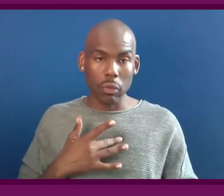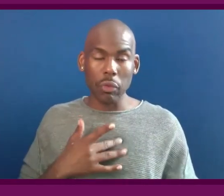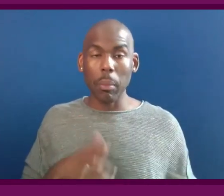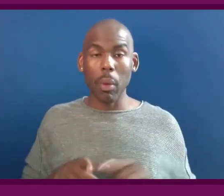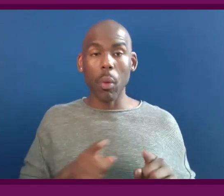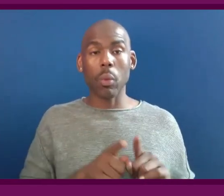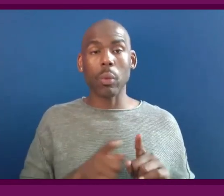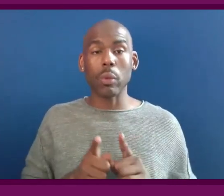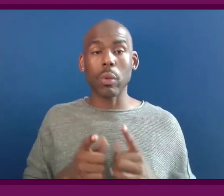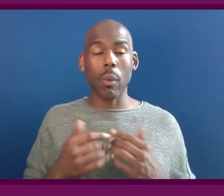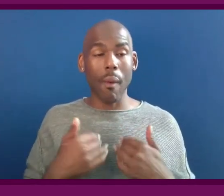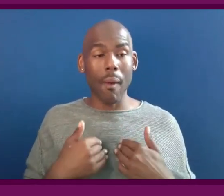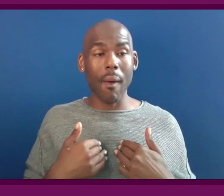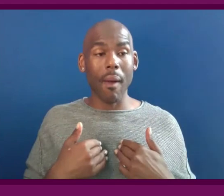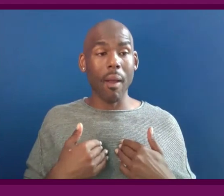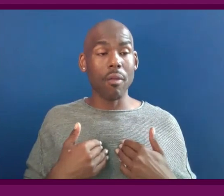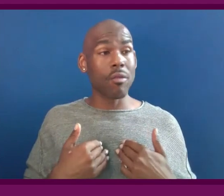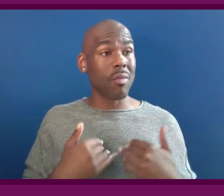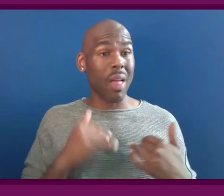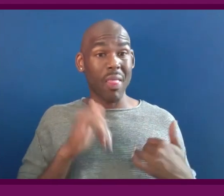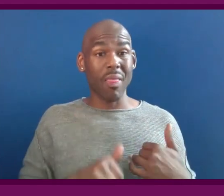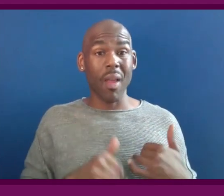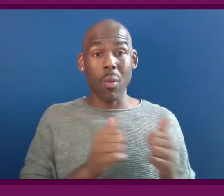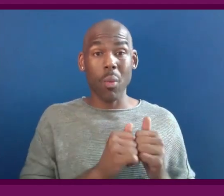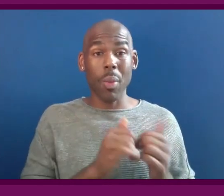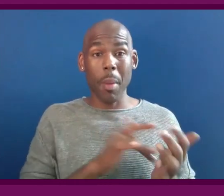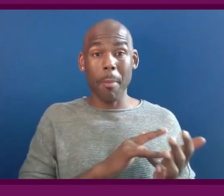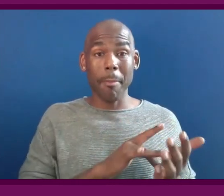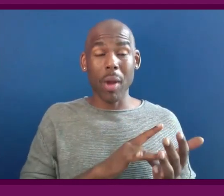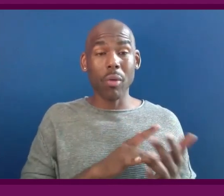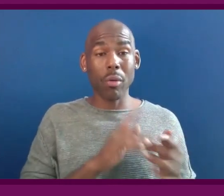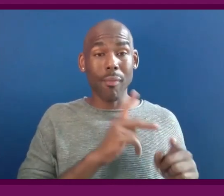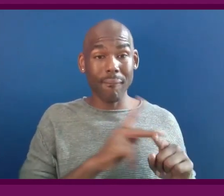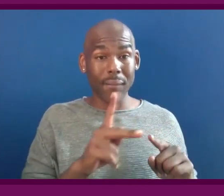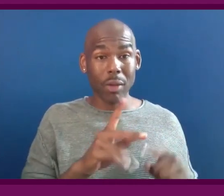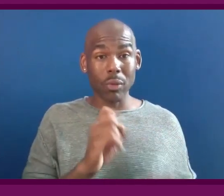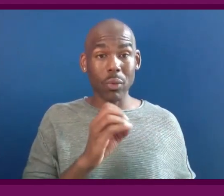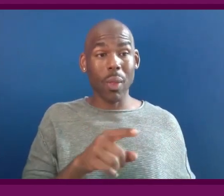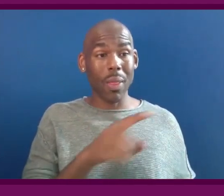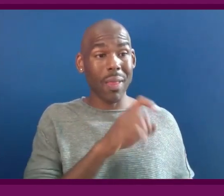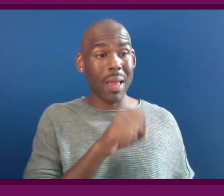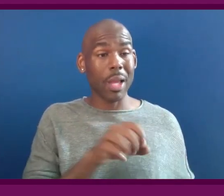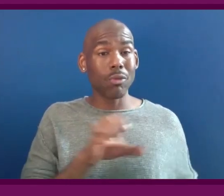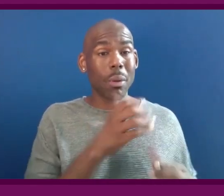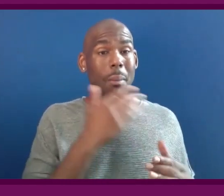But also having those conversations with medical professionals, so that they can do better early detection.